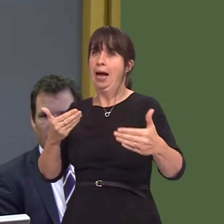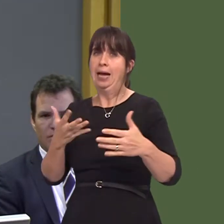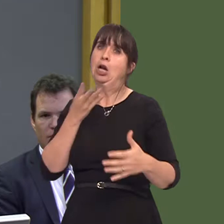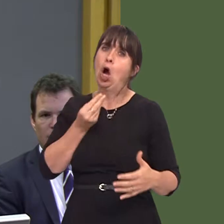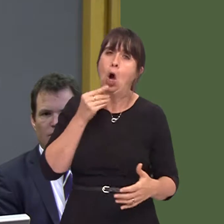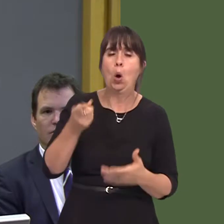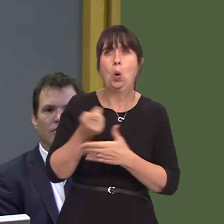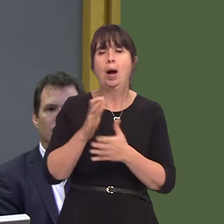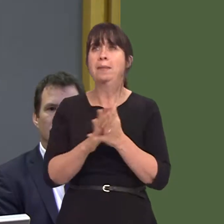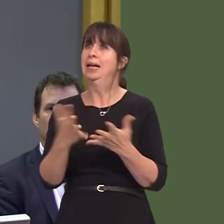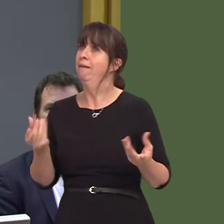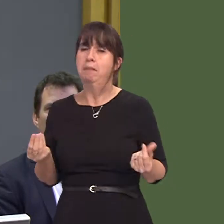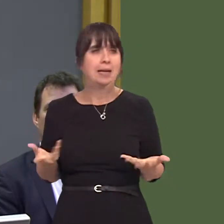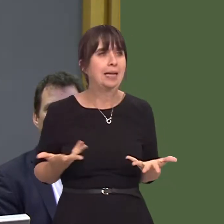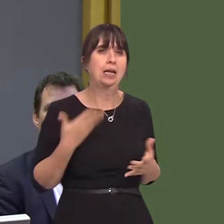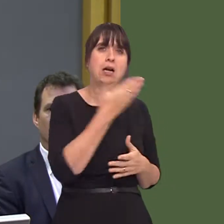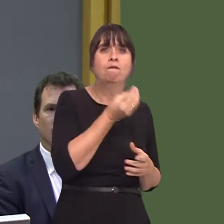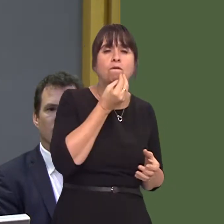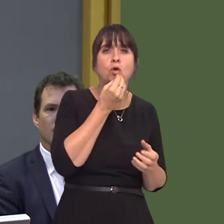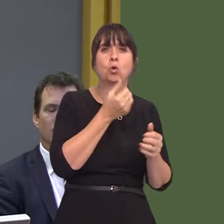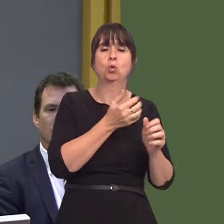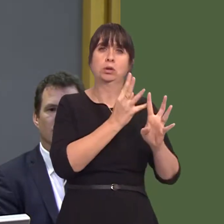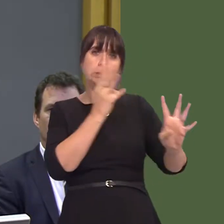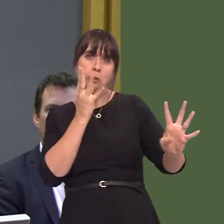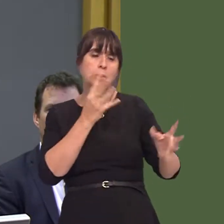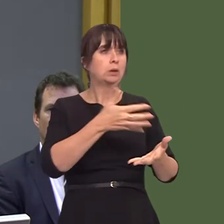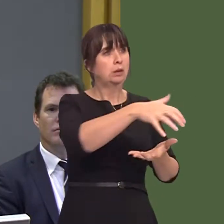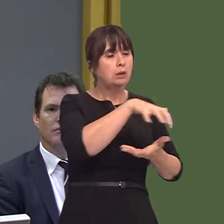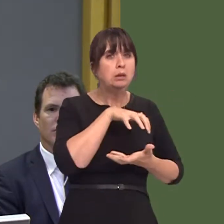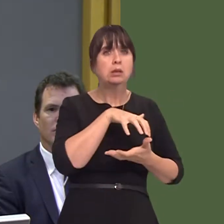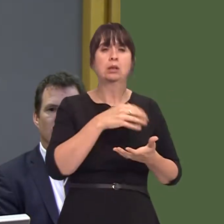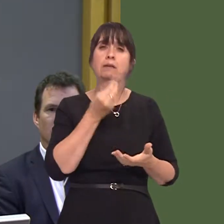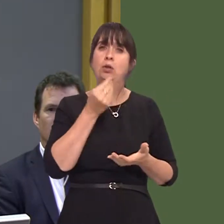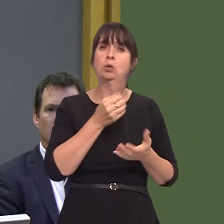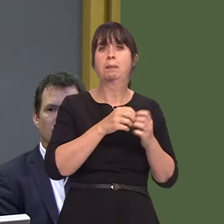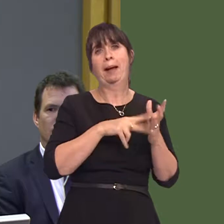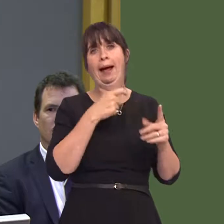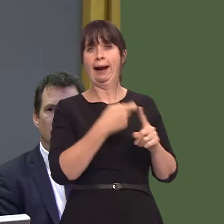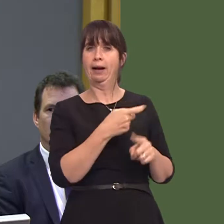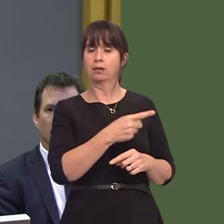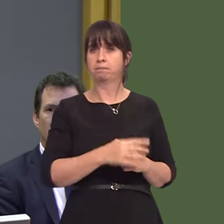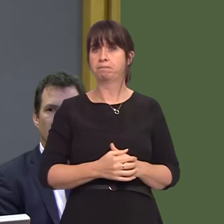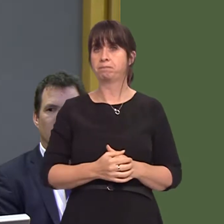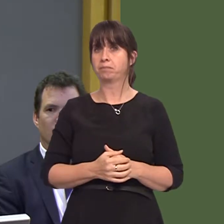Now, the Scottish Government has got responsibility for the administration of welfare, which has